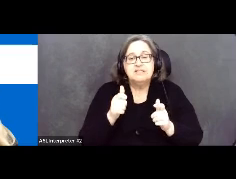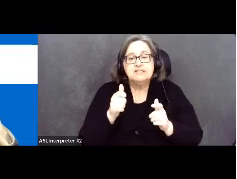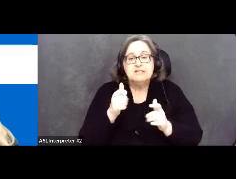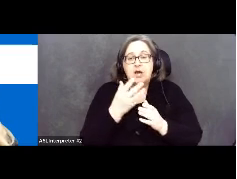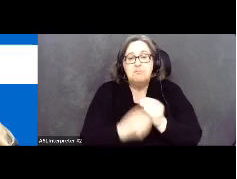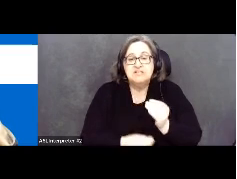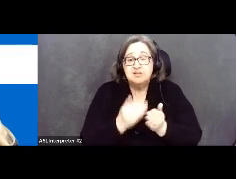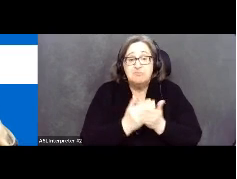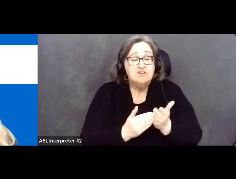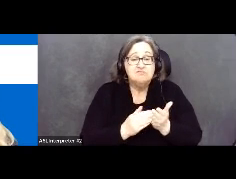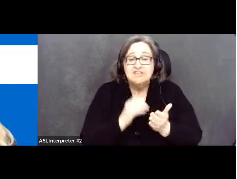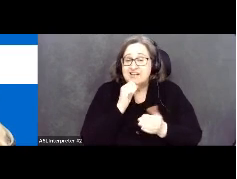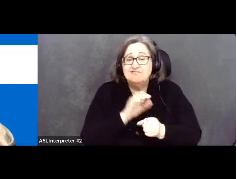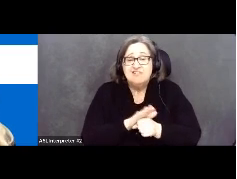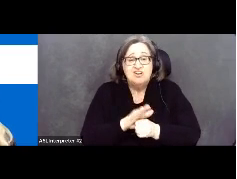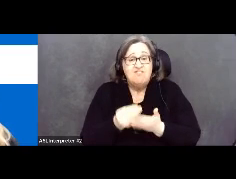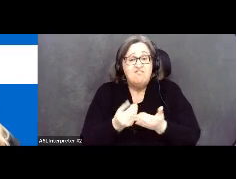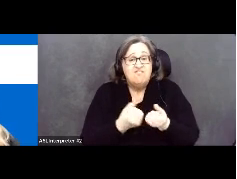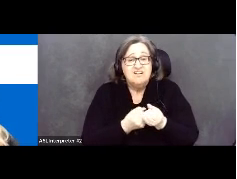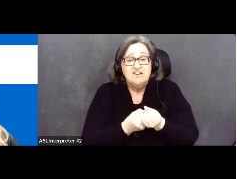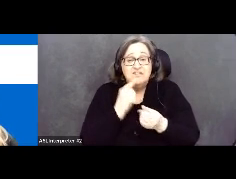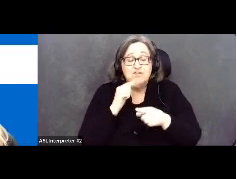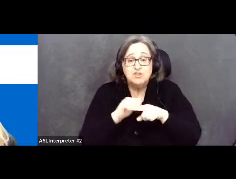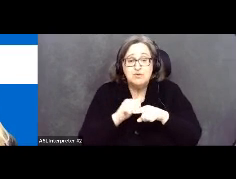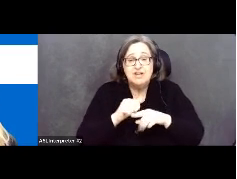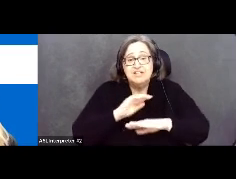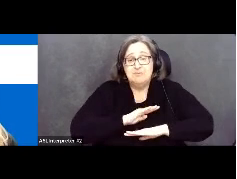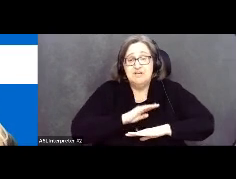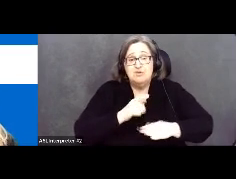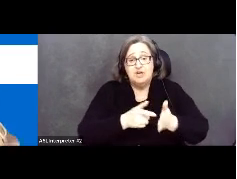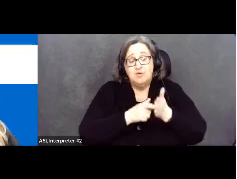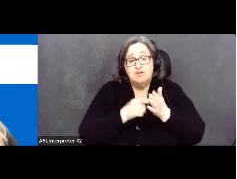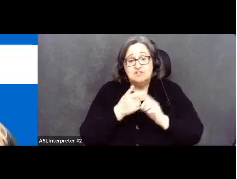to be a lack of funding for training, to then meet those requirements of the legislation.